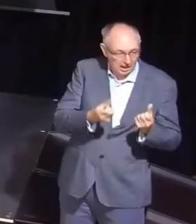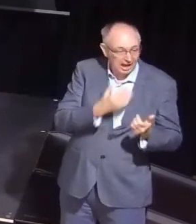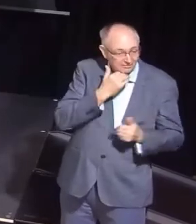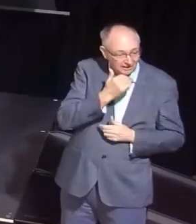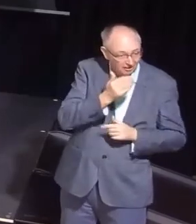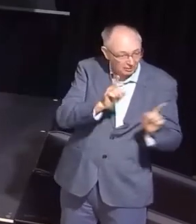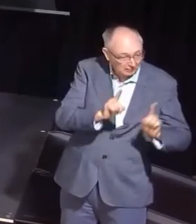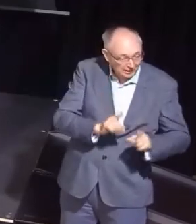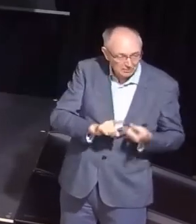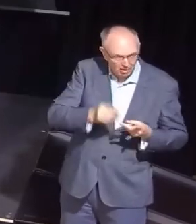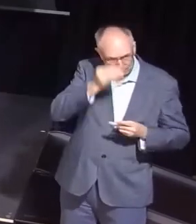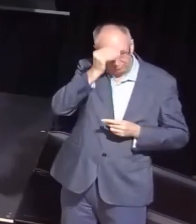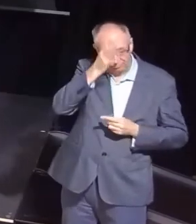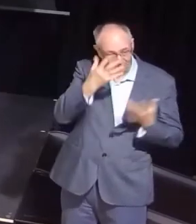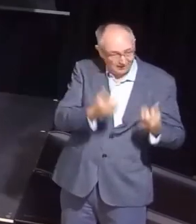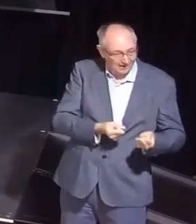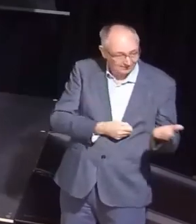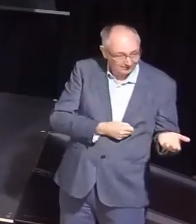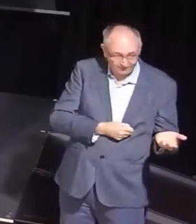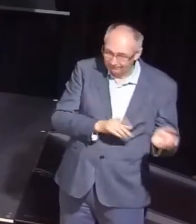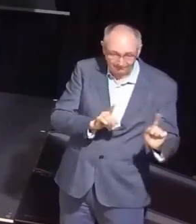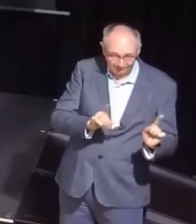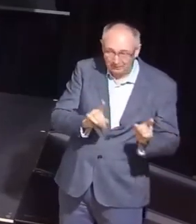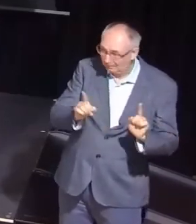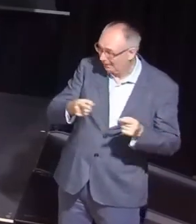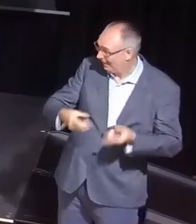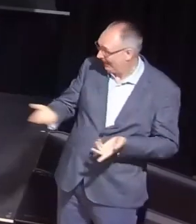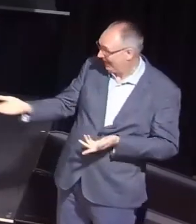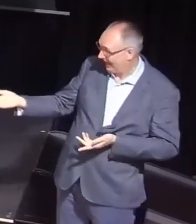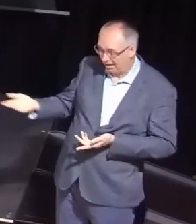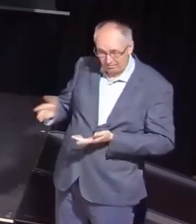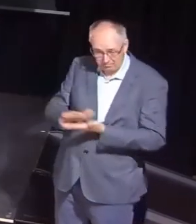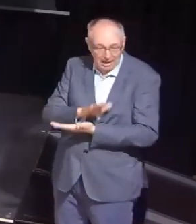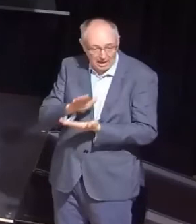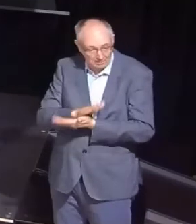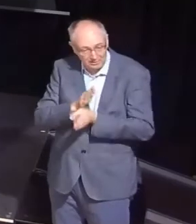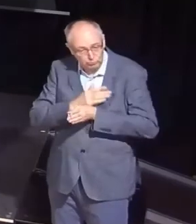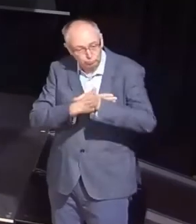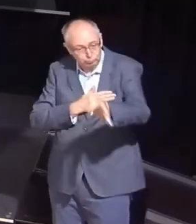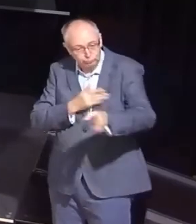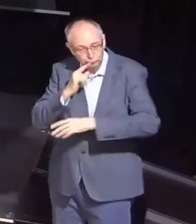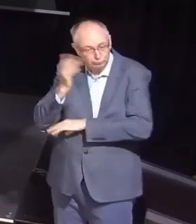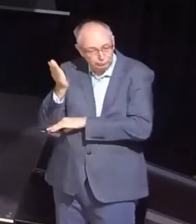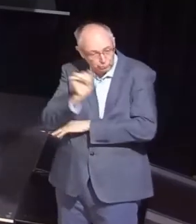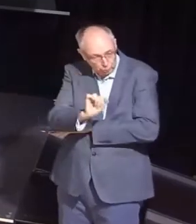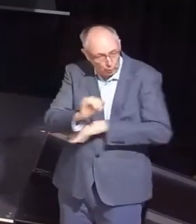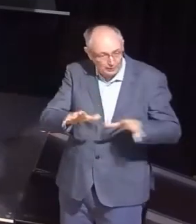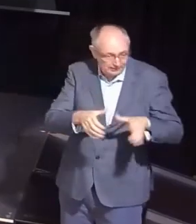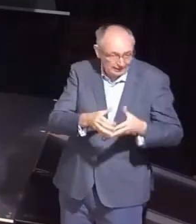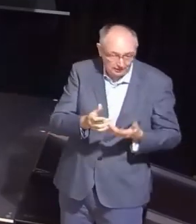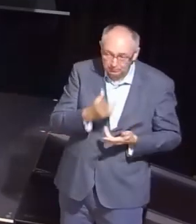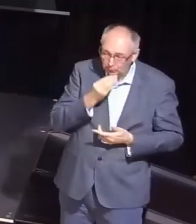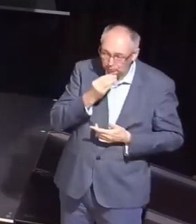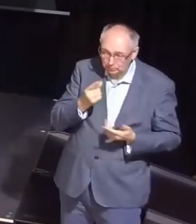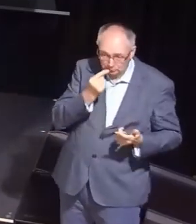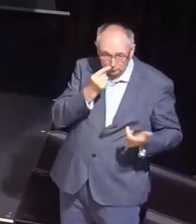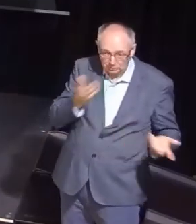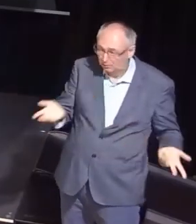but there are a lot of people here who would be more than willing to come and talk to your teams and help you provide that content.